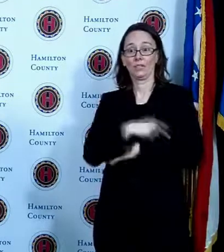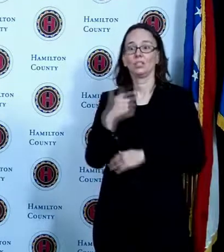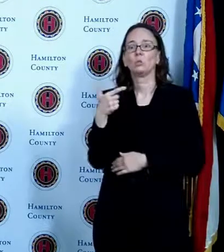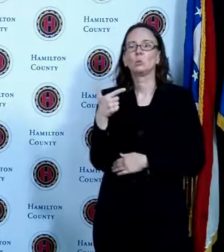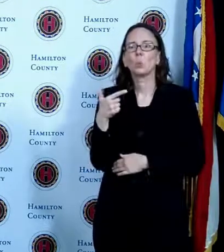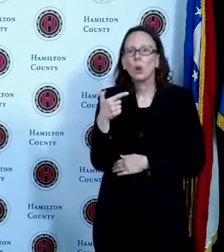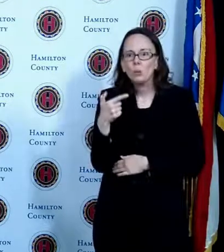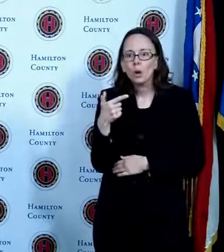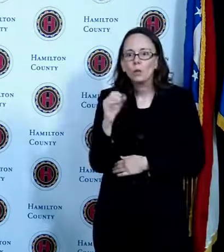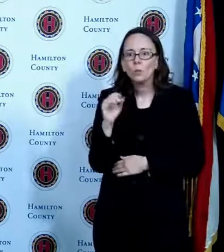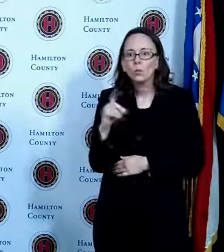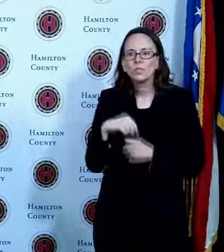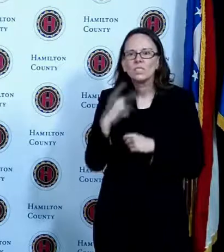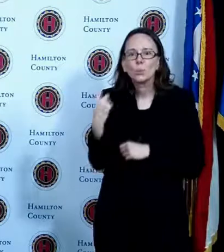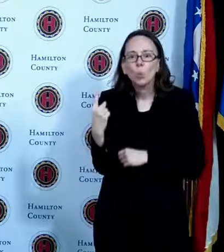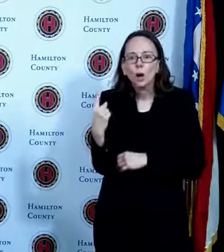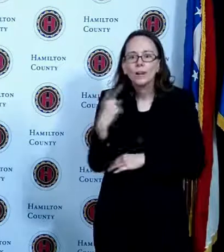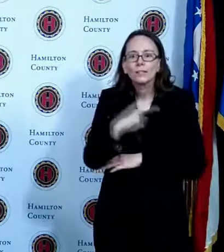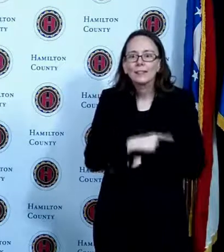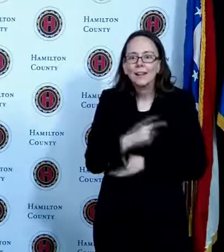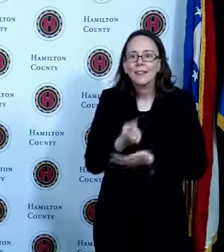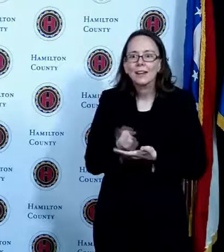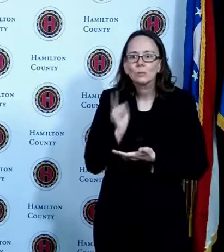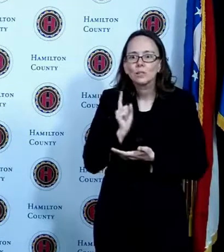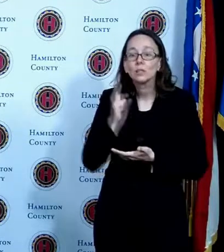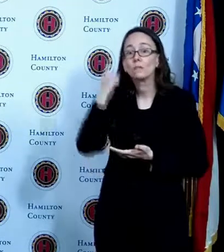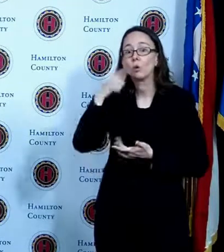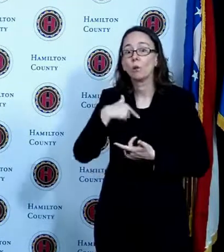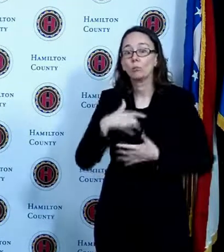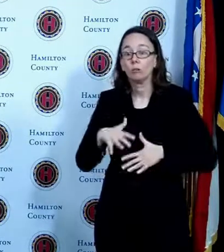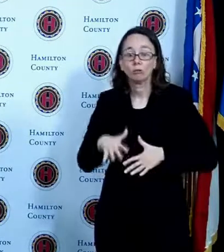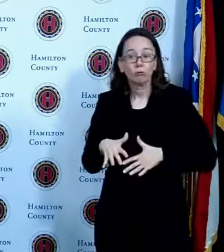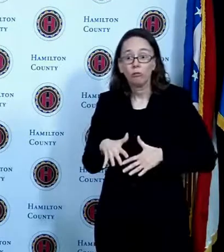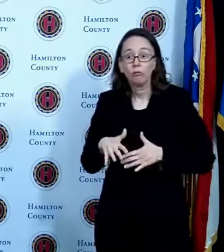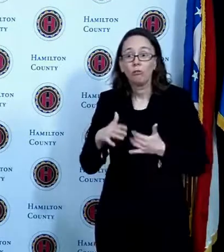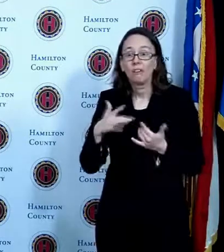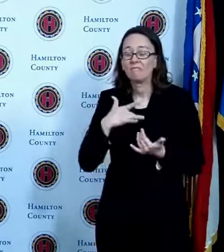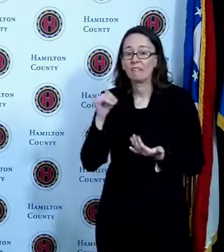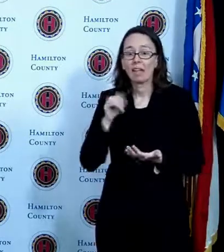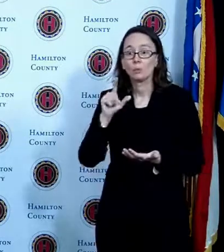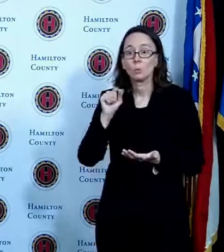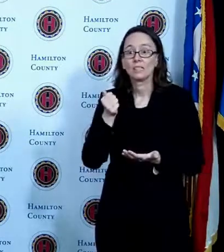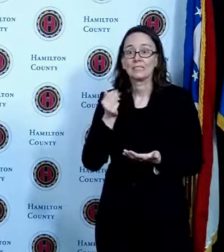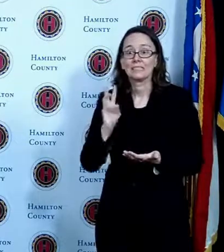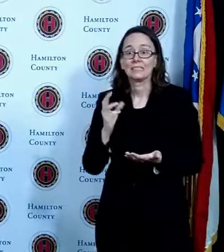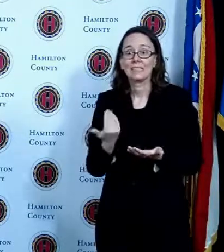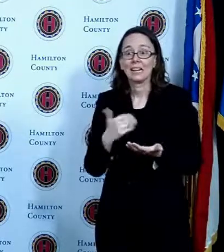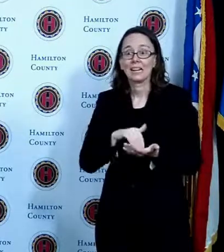say that this was reminiscent for me of 2016 and 2017 when we first saw a